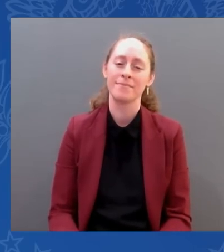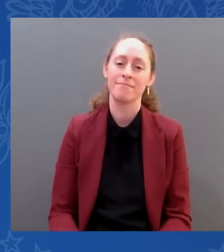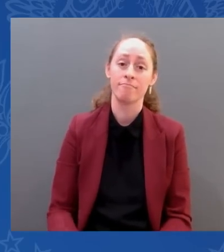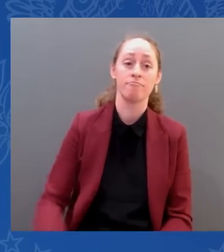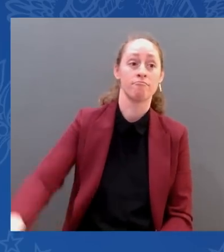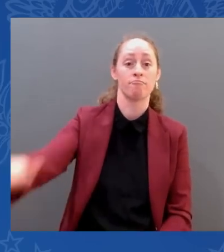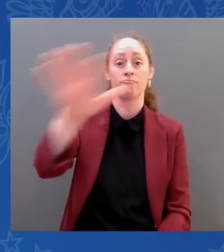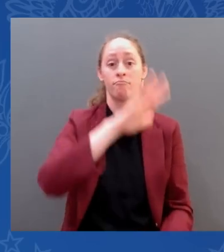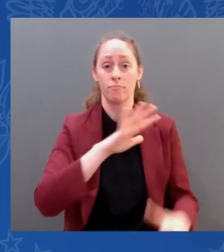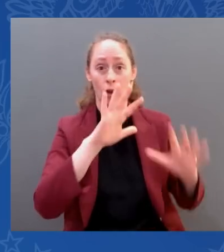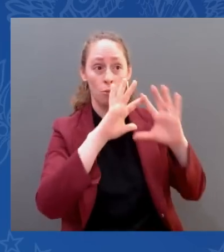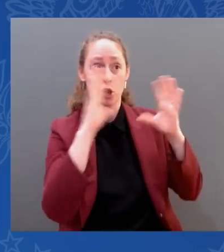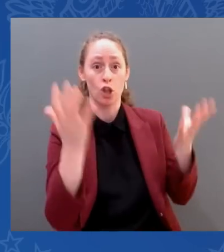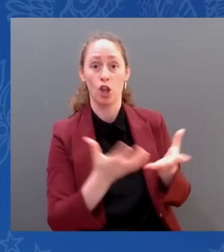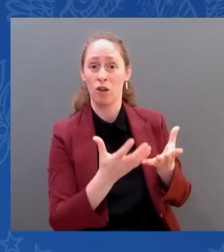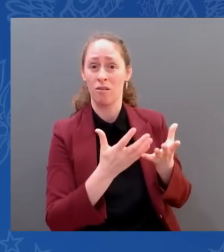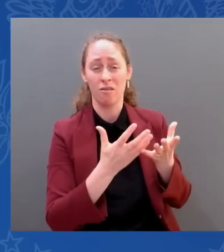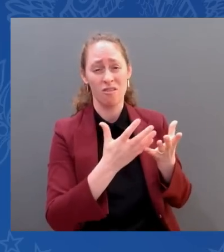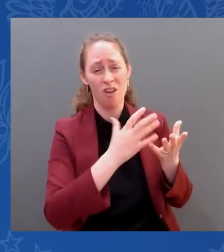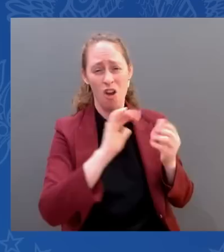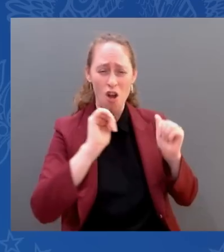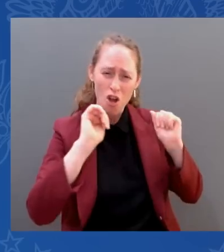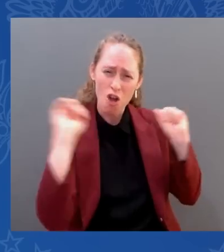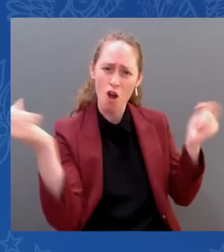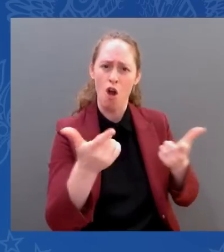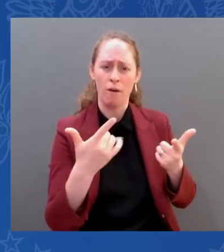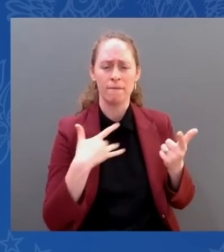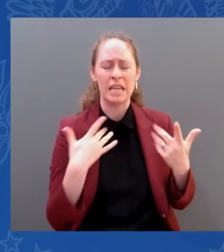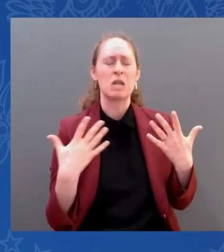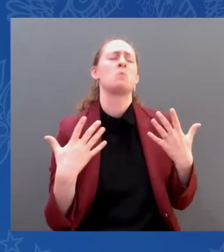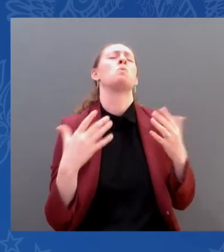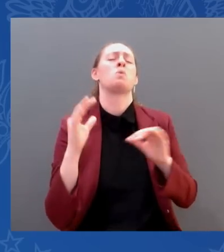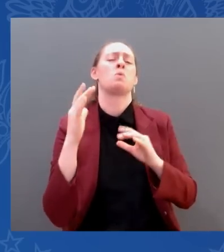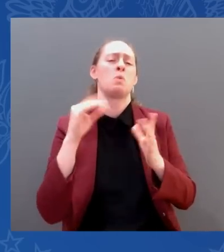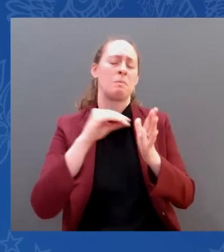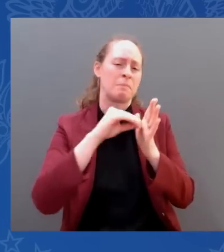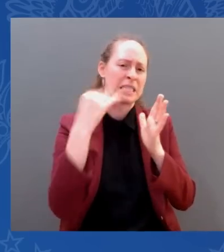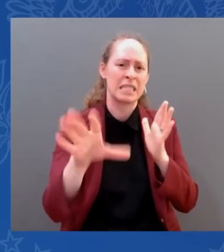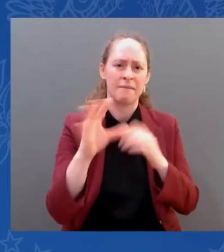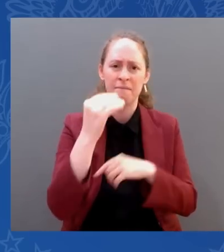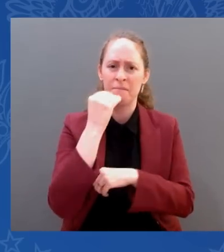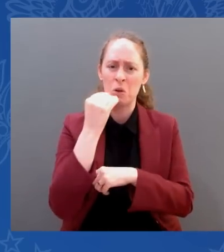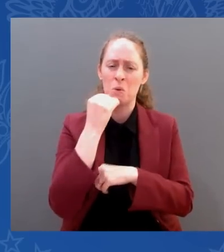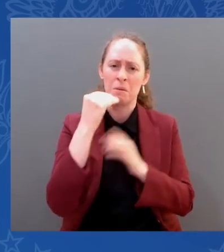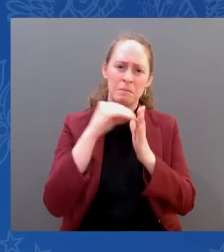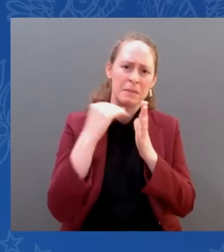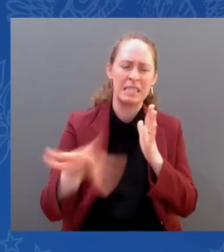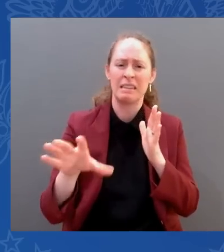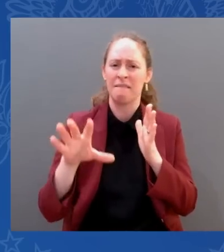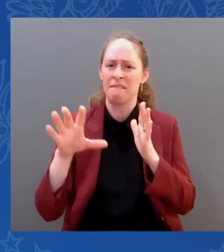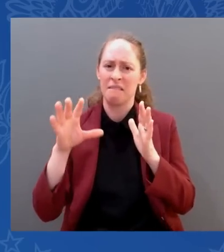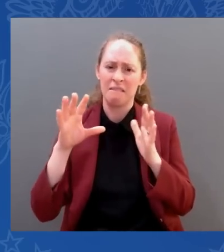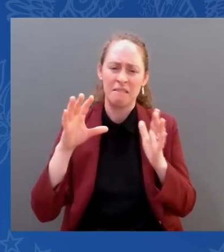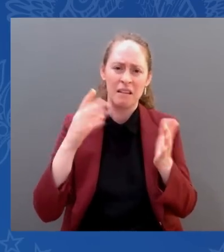around the world. But make no mistake about it: I understand inflation is a real challenge to American families.